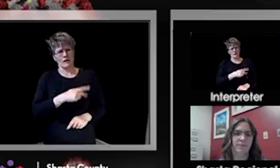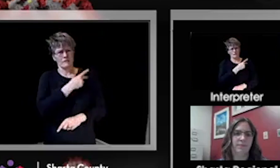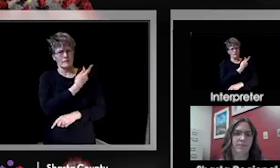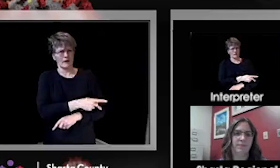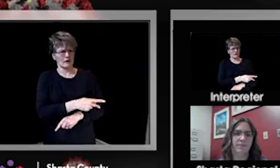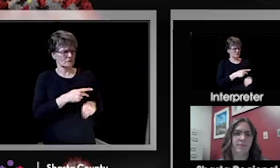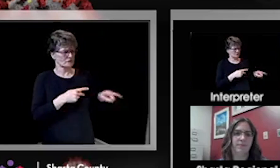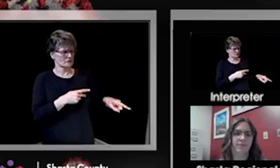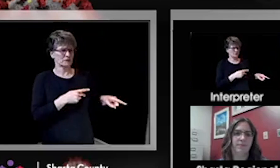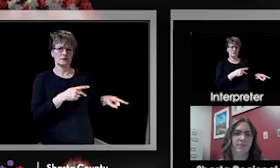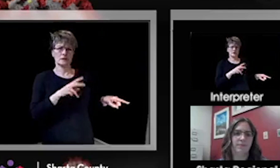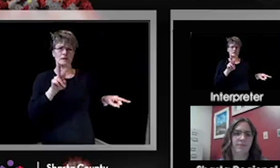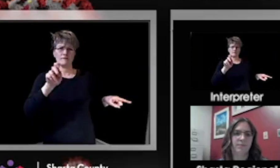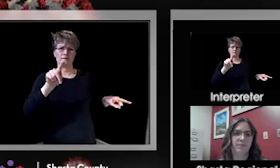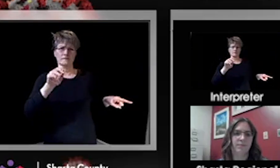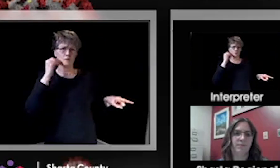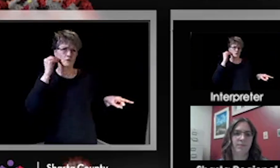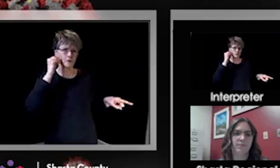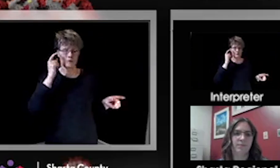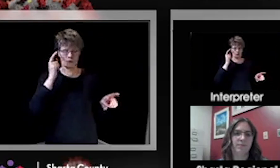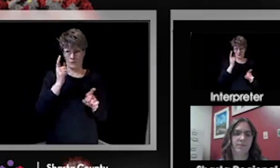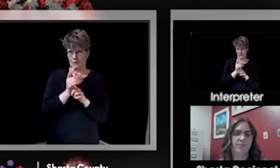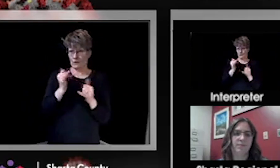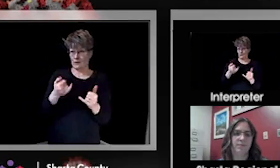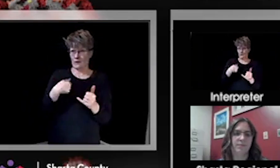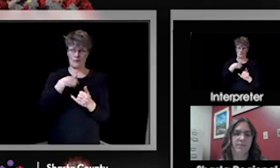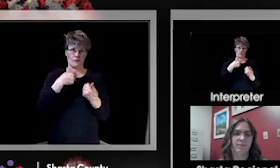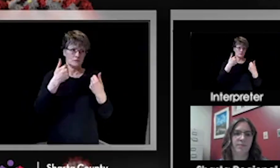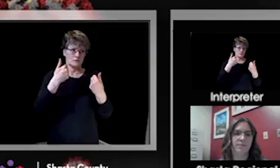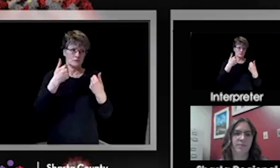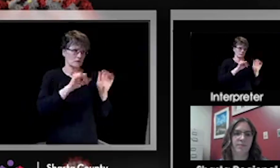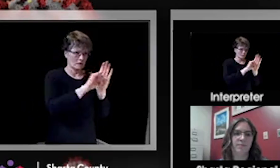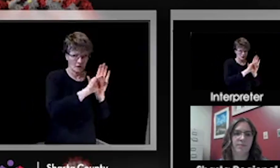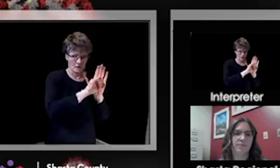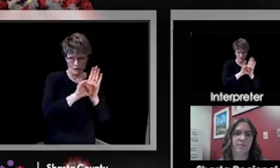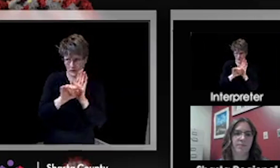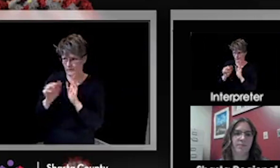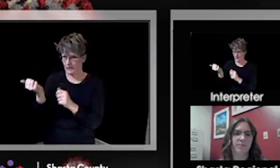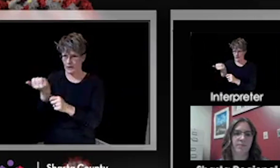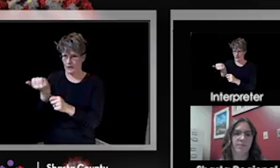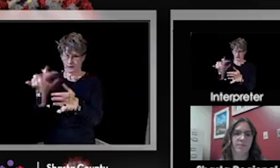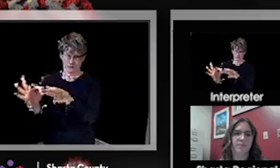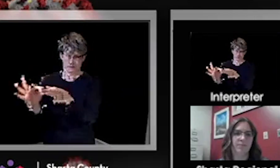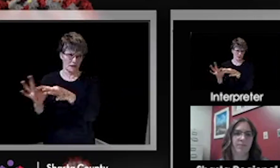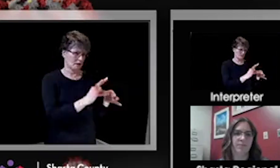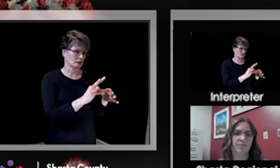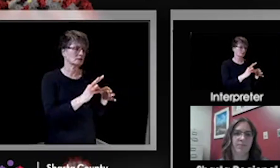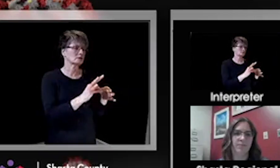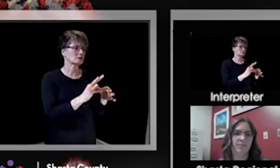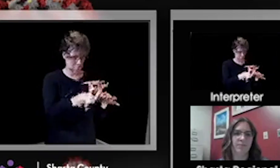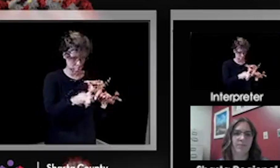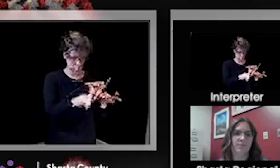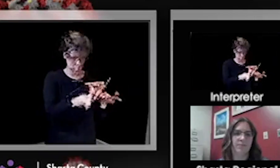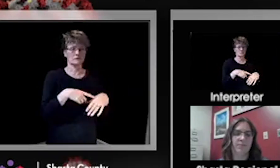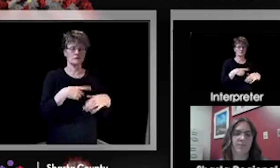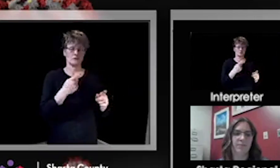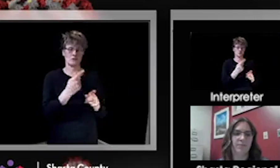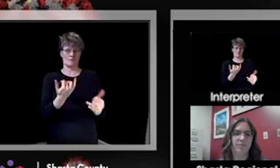we are trying to identify any potential link. My understanding right now is we have one